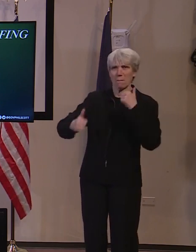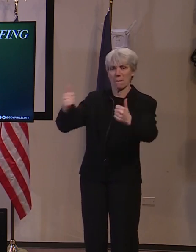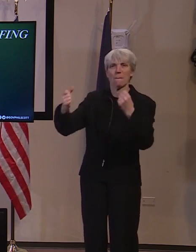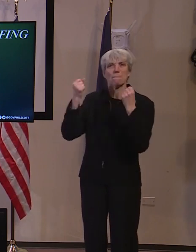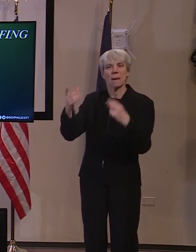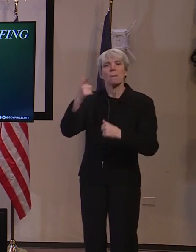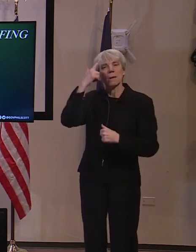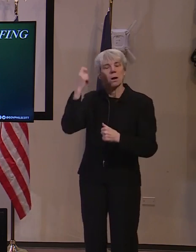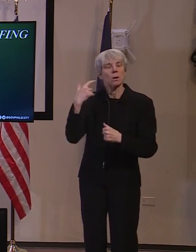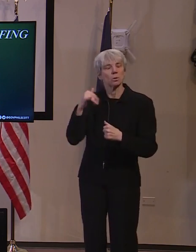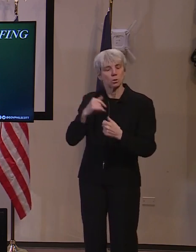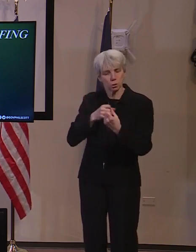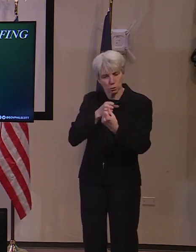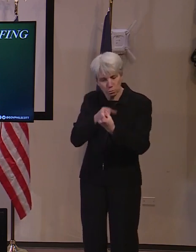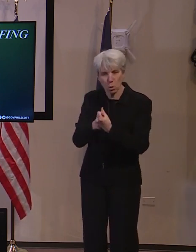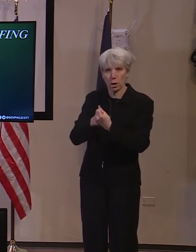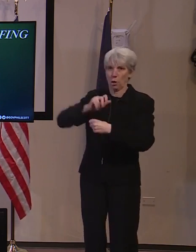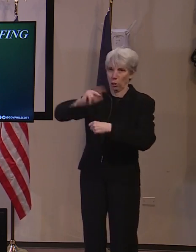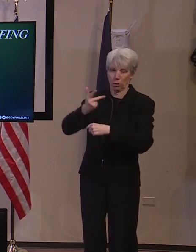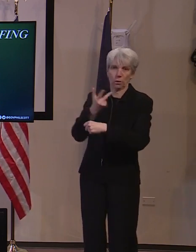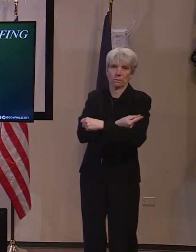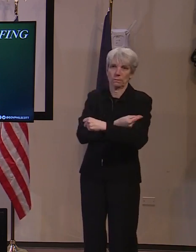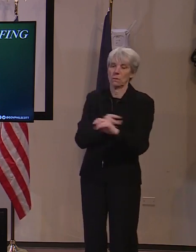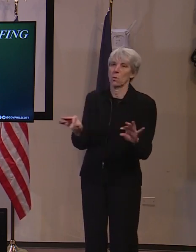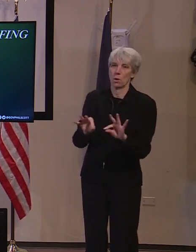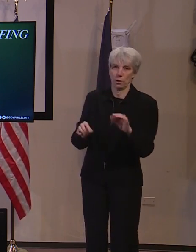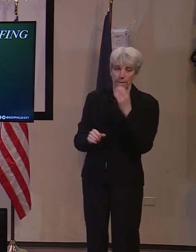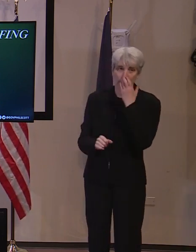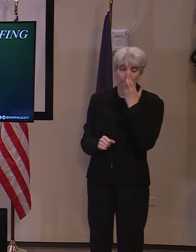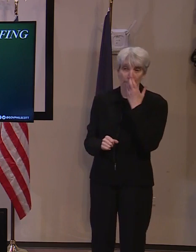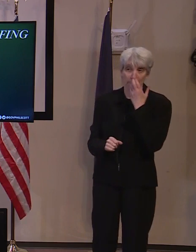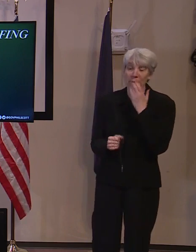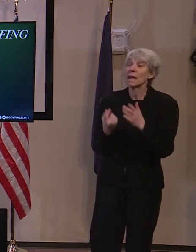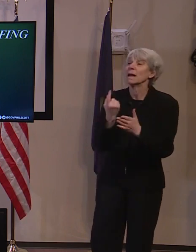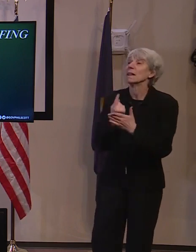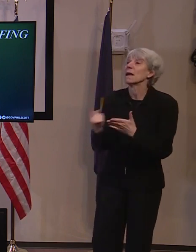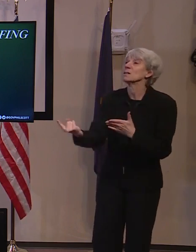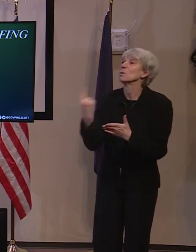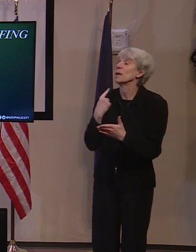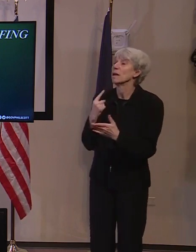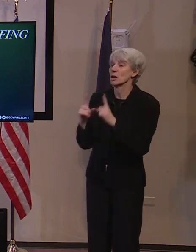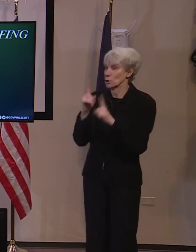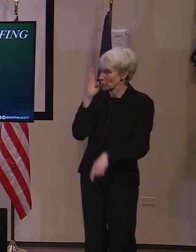Last week, I had a special message for the unvaccinated Vermonter. Get a covid